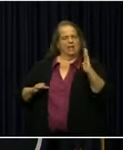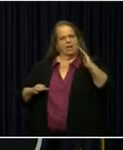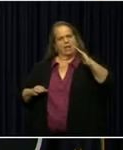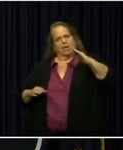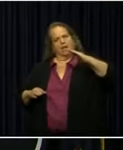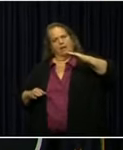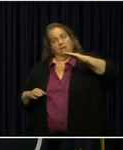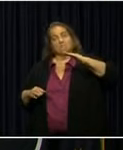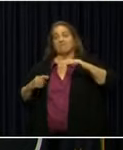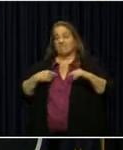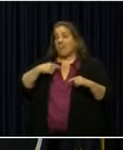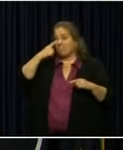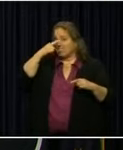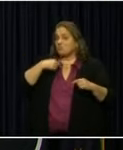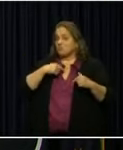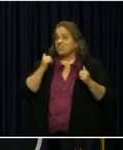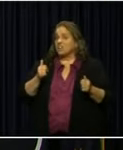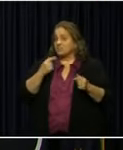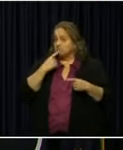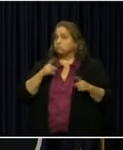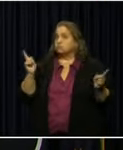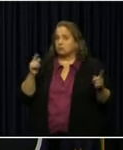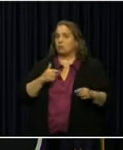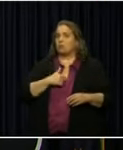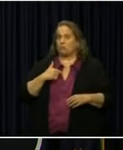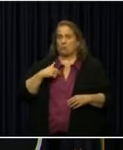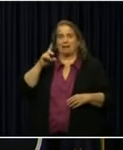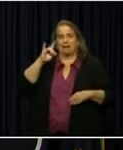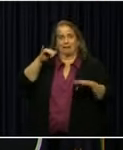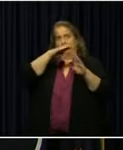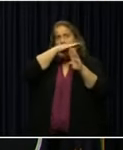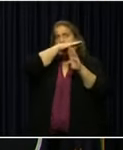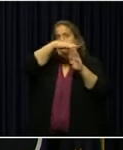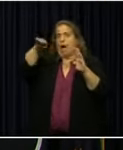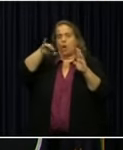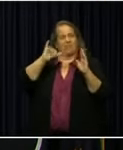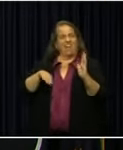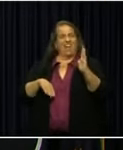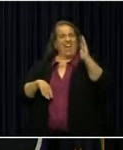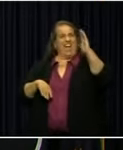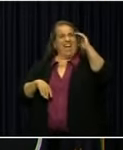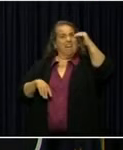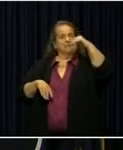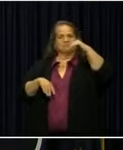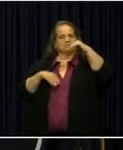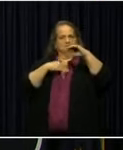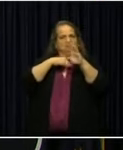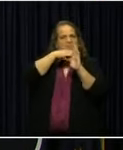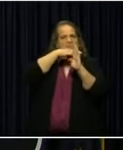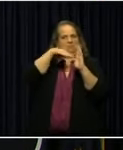SEEN, IT'S SLICING THROUGH THAT UPPER YARD PART BUT STILL THE NUMBER ONE THING THAT THE WHITE